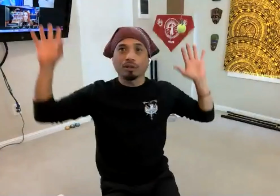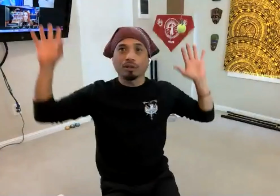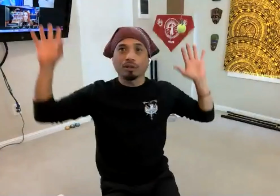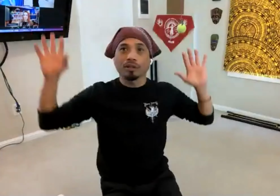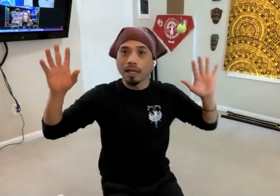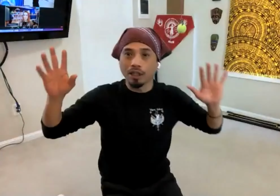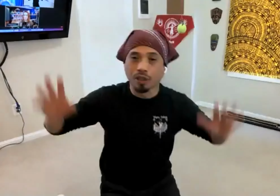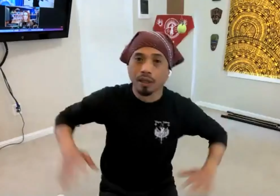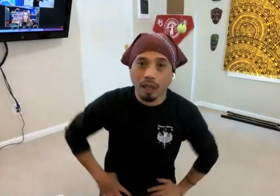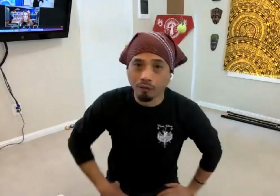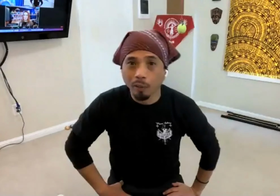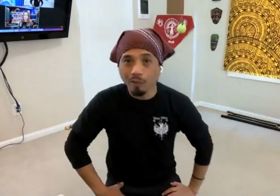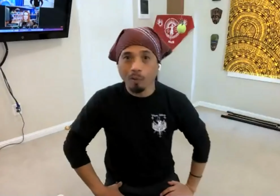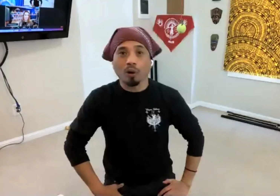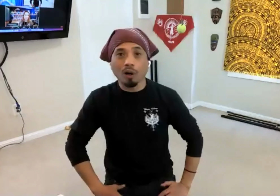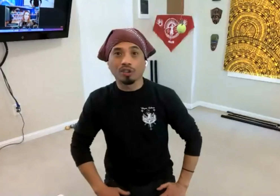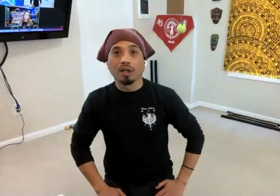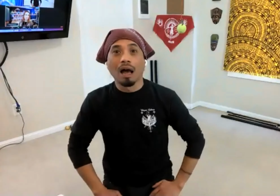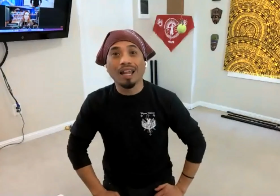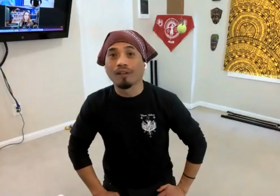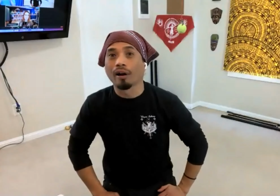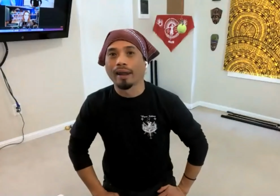LIKE A MOTHER -- A LOT OF OTHER MARTIAL ARTS, I'M RETIRED AFTER